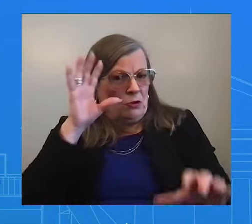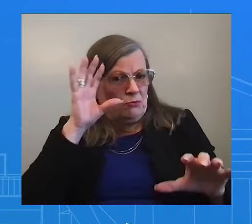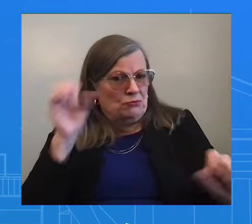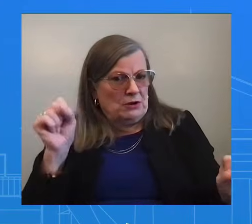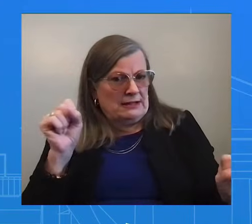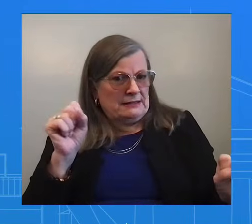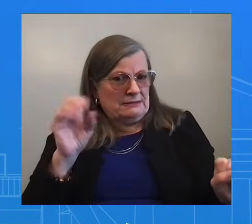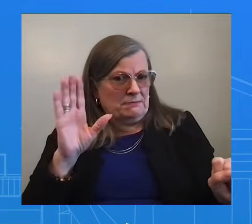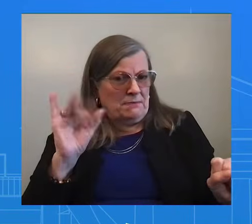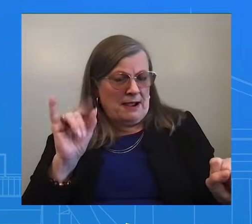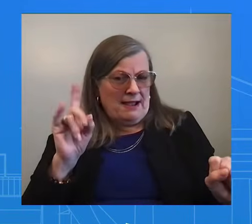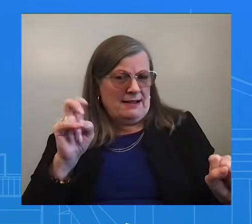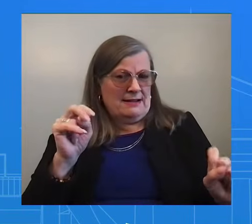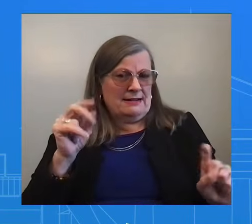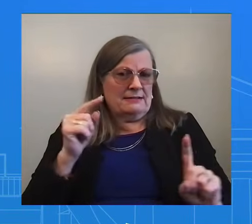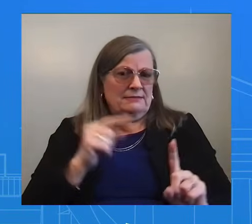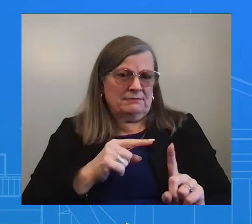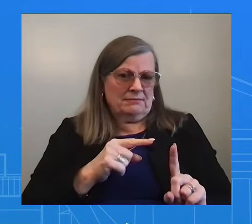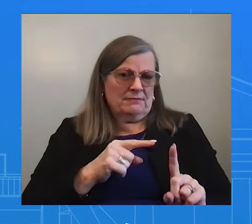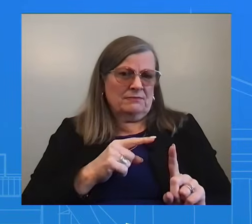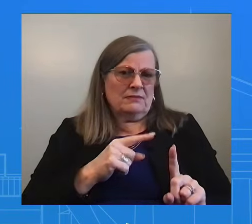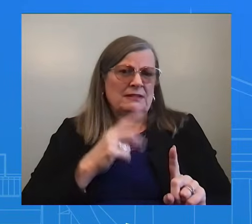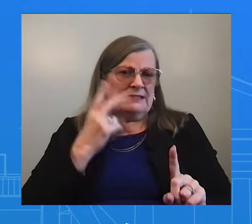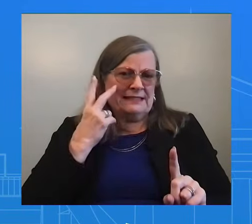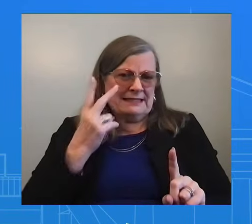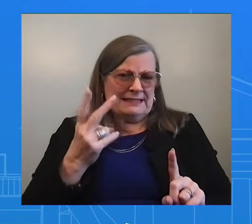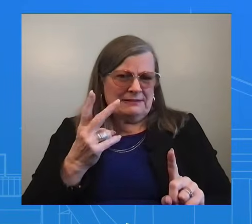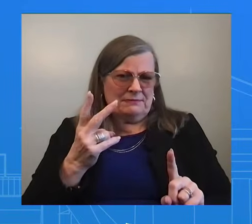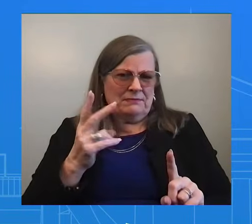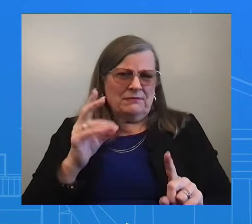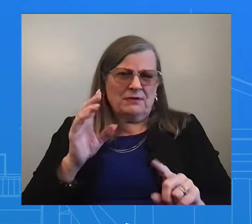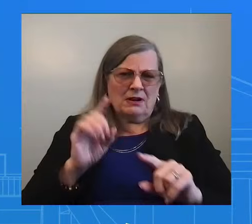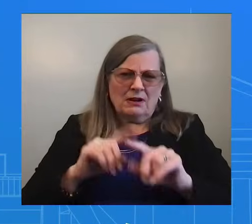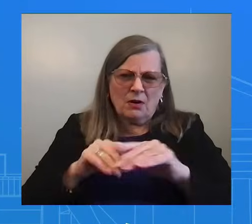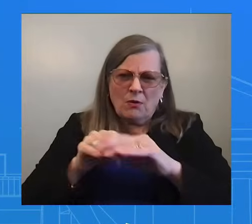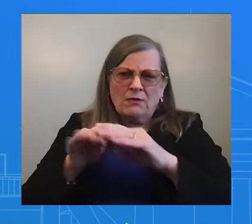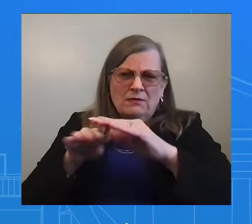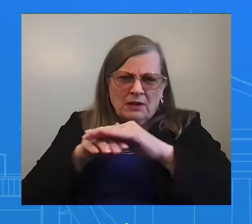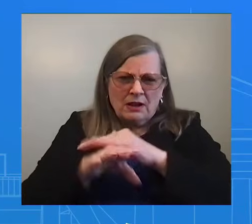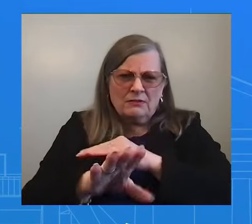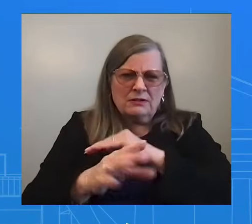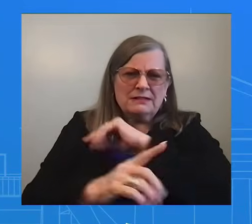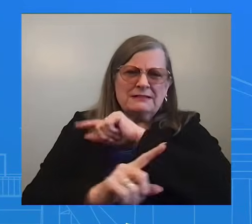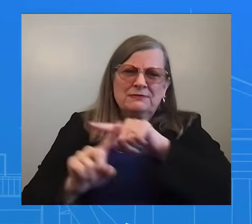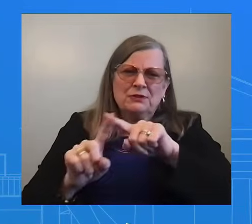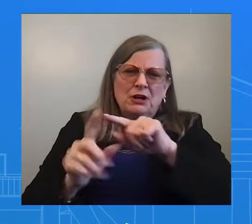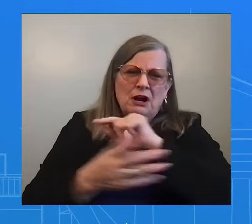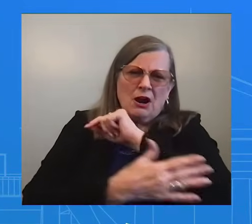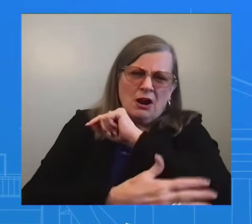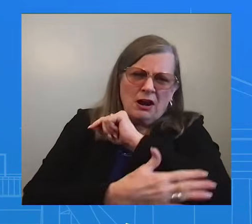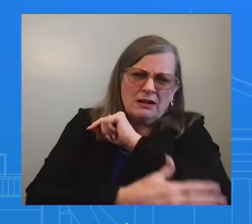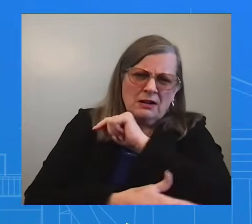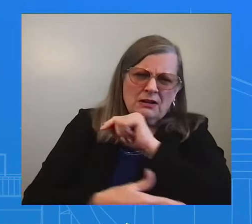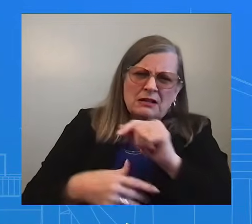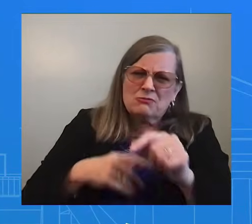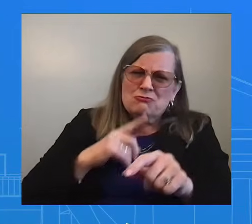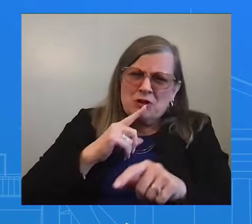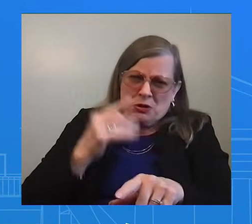of the sea of people crossing into this country illegally? I understand he's probably been briefed on it, but has he seen photos and videos of it actually happening?